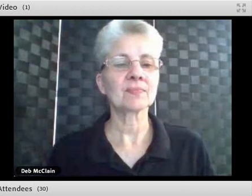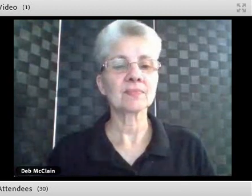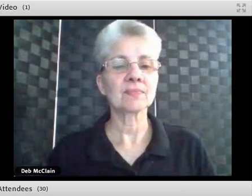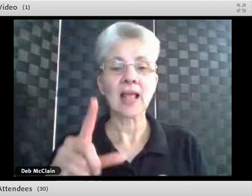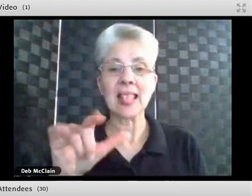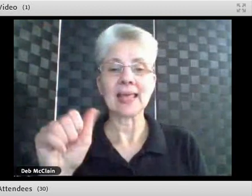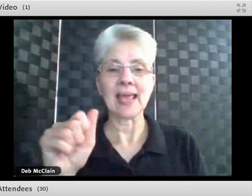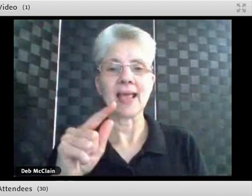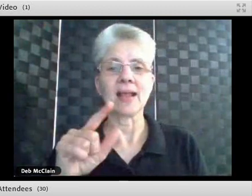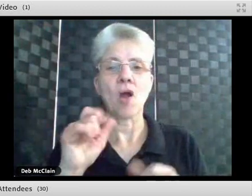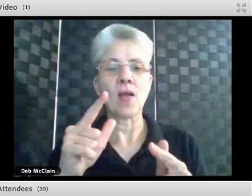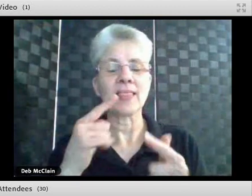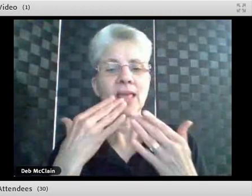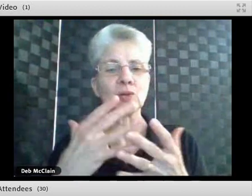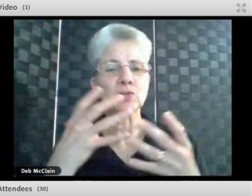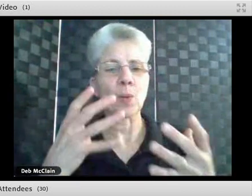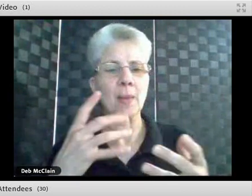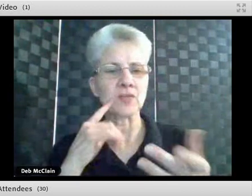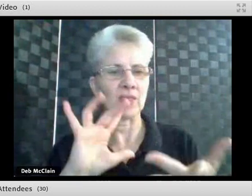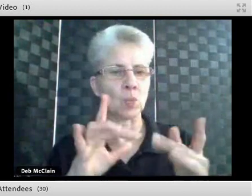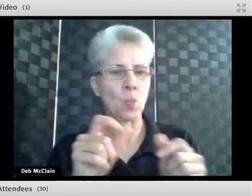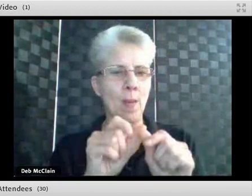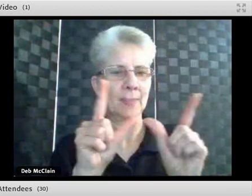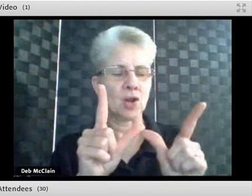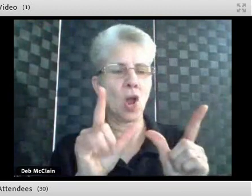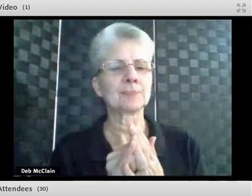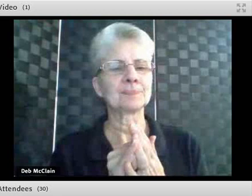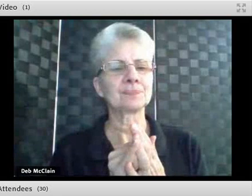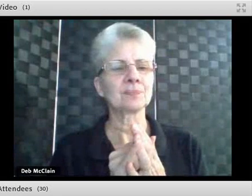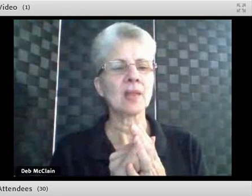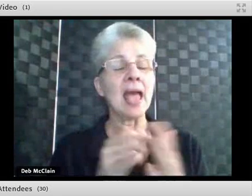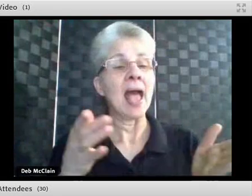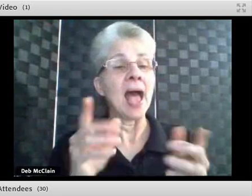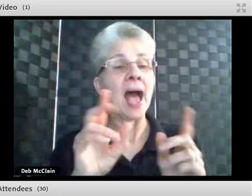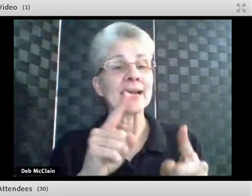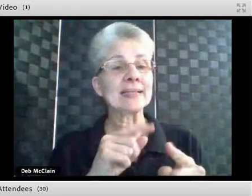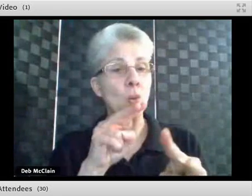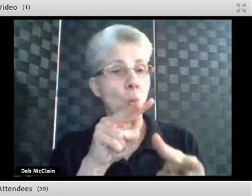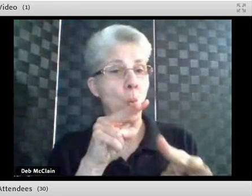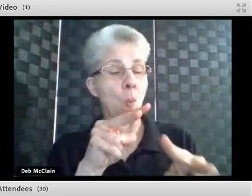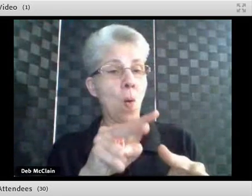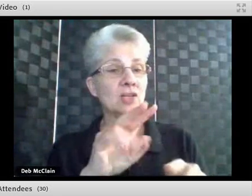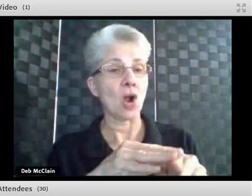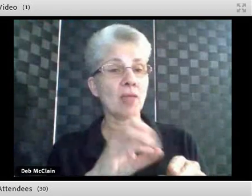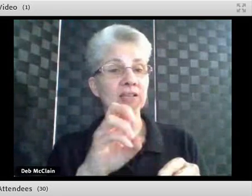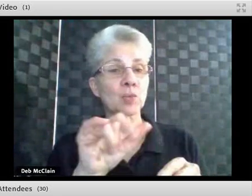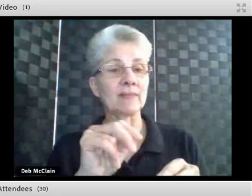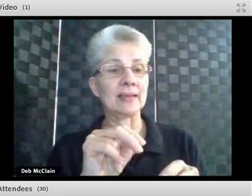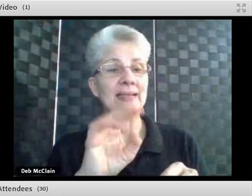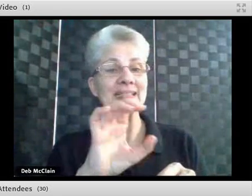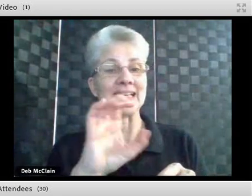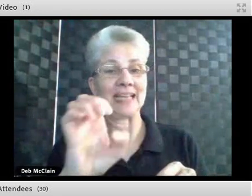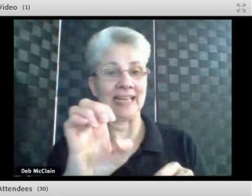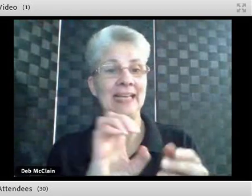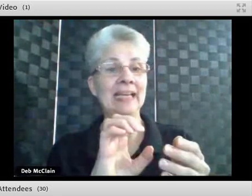Thank you, Krystal, for an informative webinar. Attendees, we encourage you to keep an eye on this SWFLN Continuing Education Calendar,